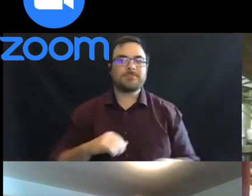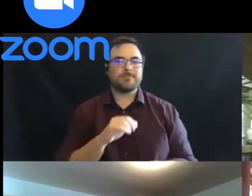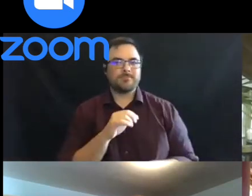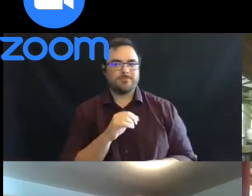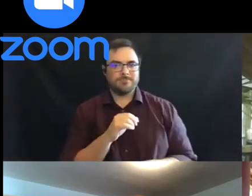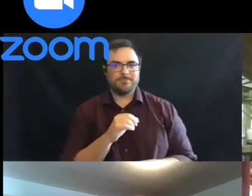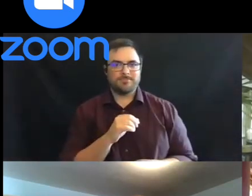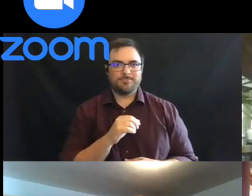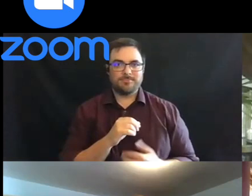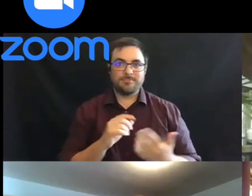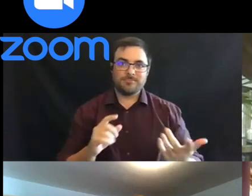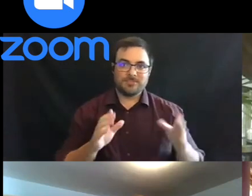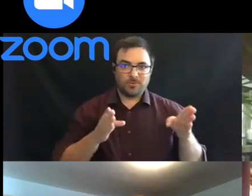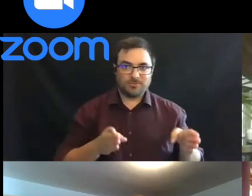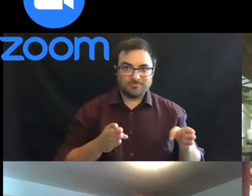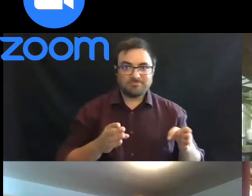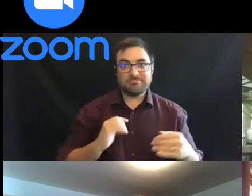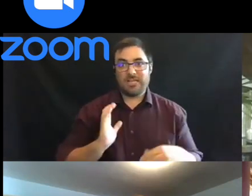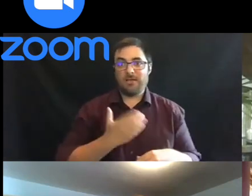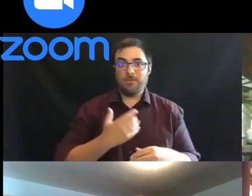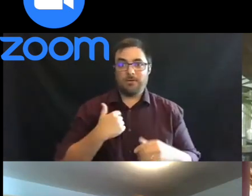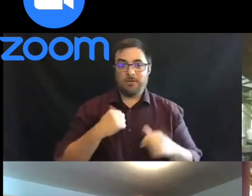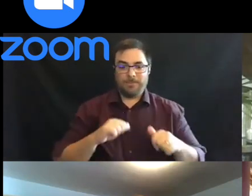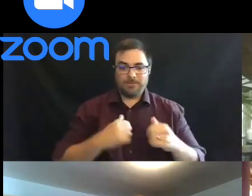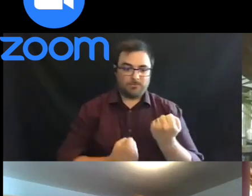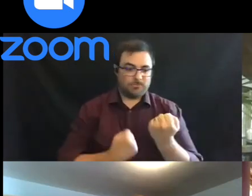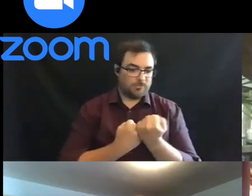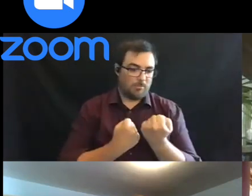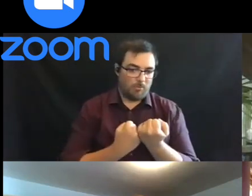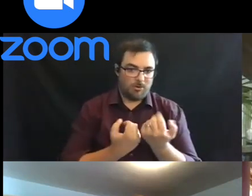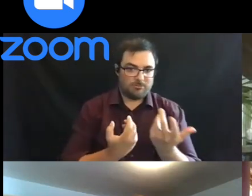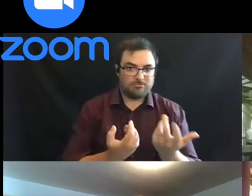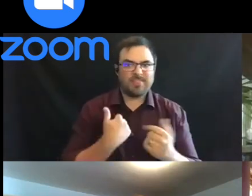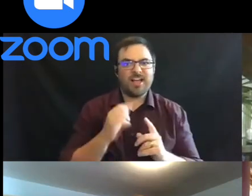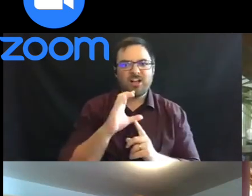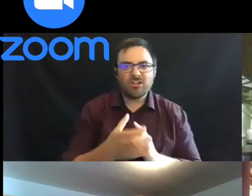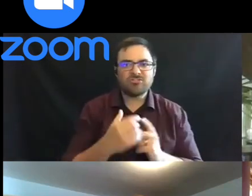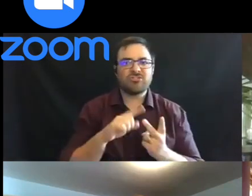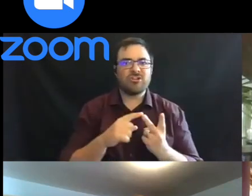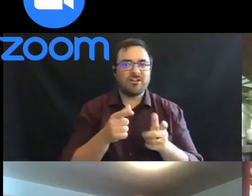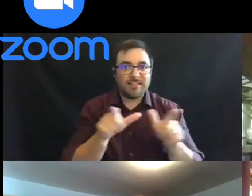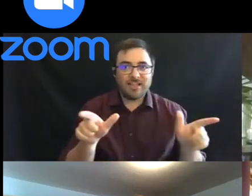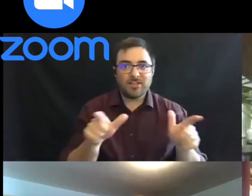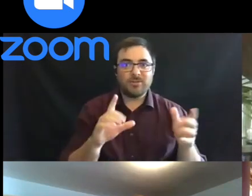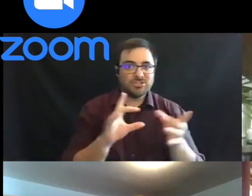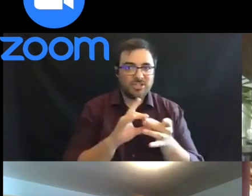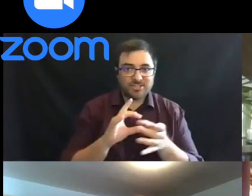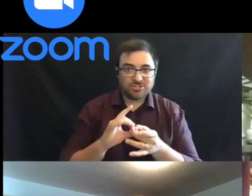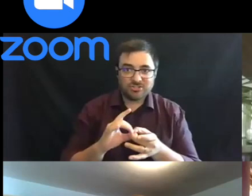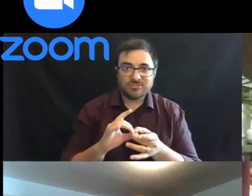some ability to support that sort of cultural and language connection with another adult who